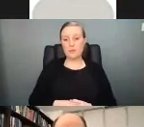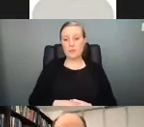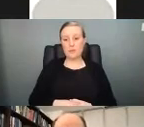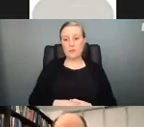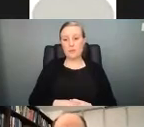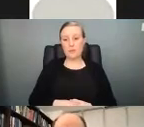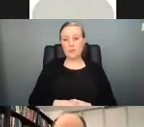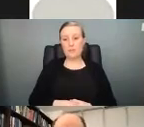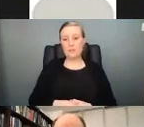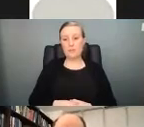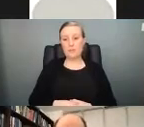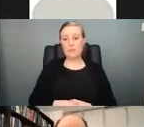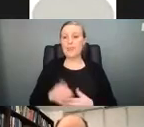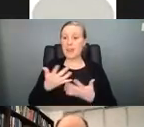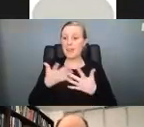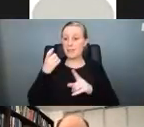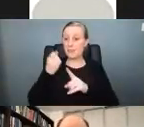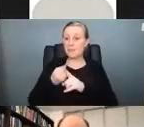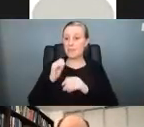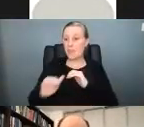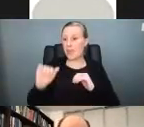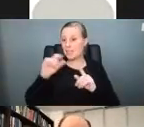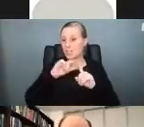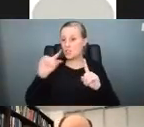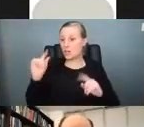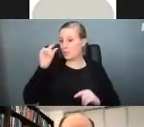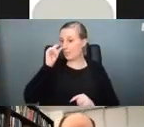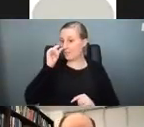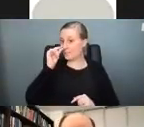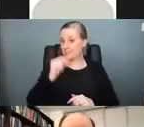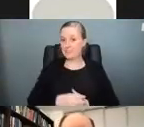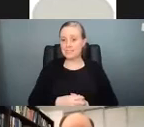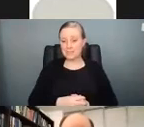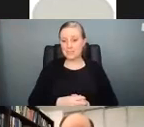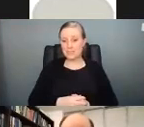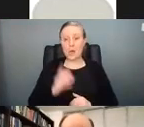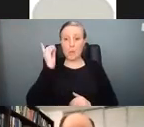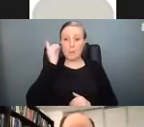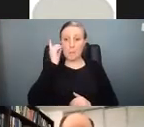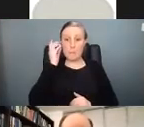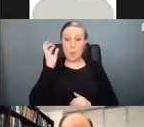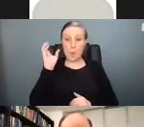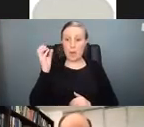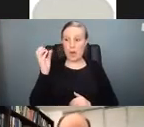ability, mobile devices, while extraordinary things and remarkably capable and powerful